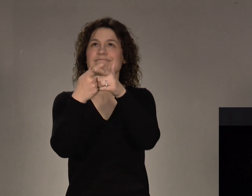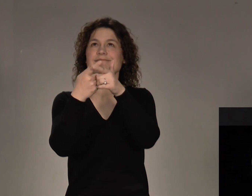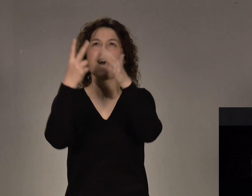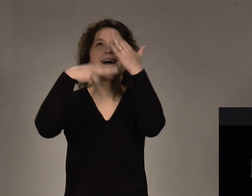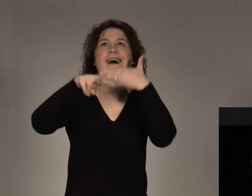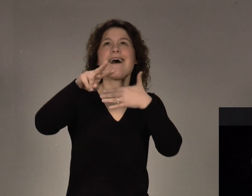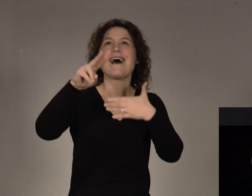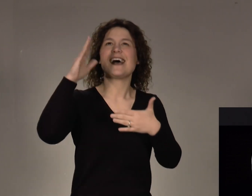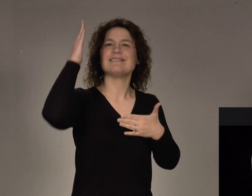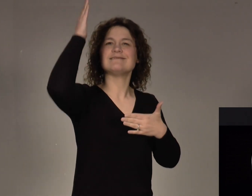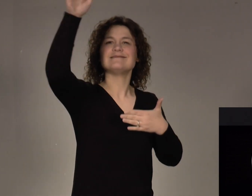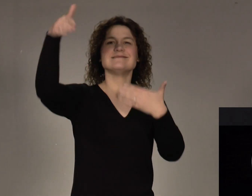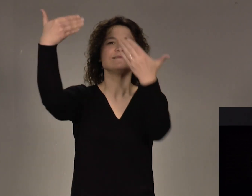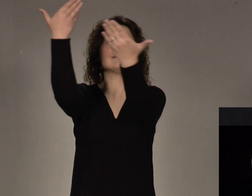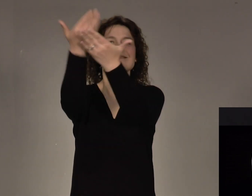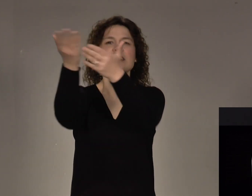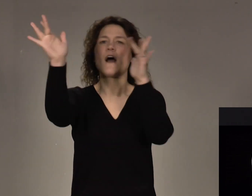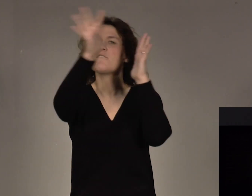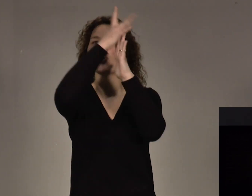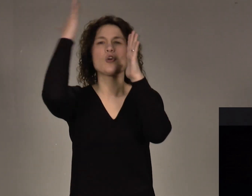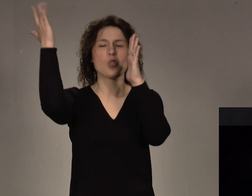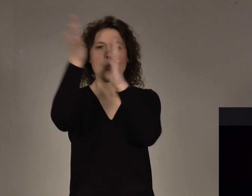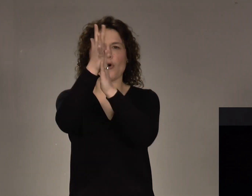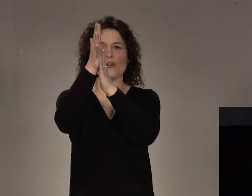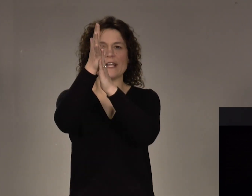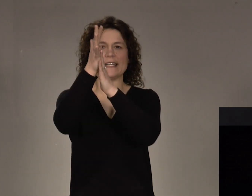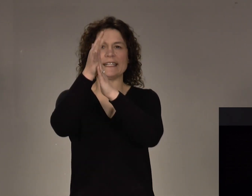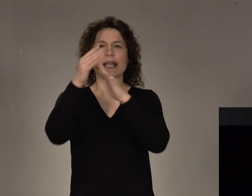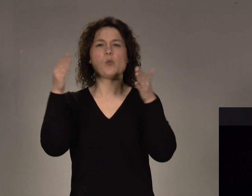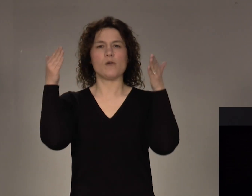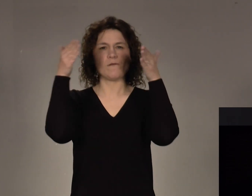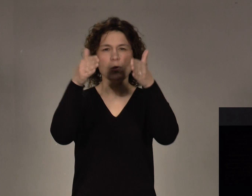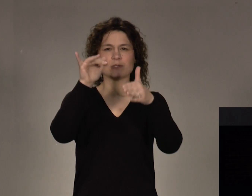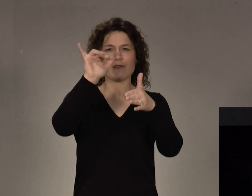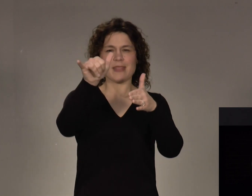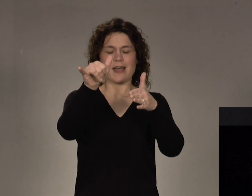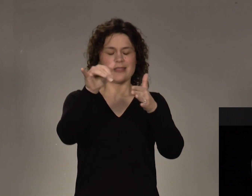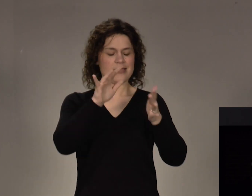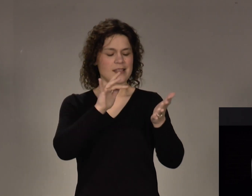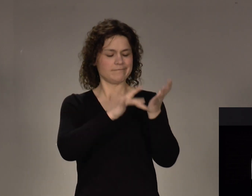That's where we'll zero in on that last phrase, "the resurrection of the body and